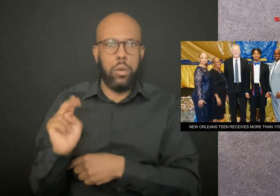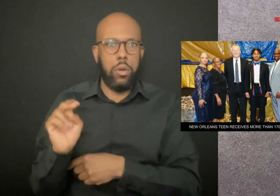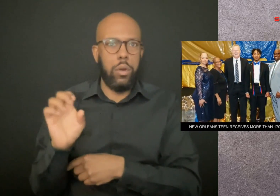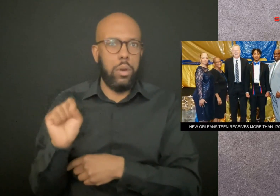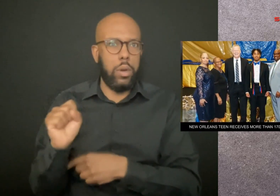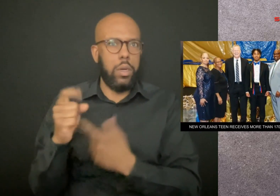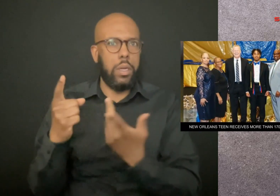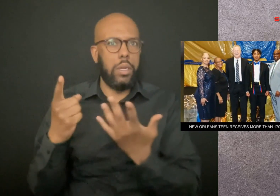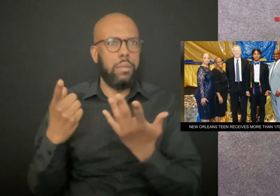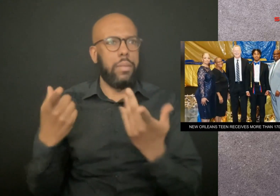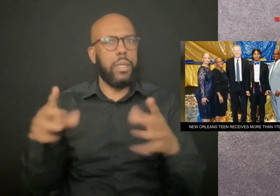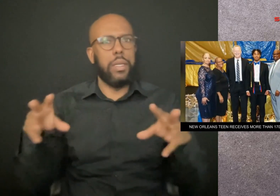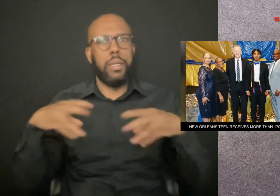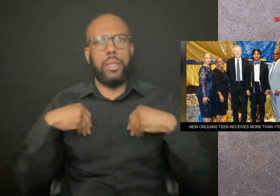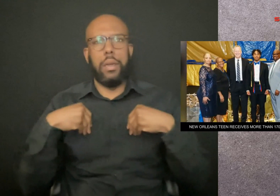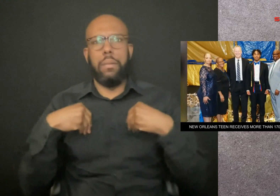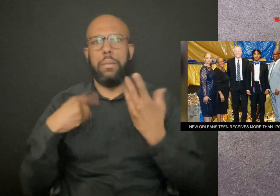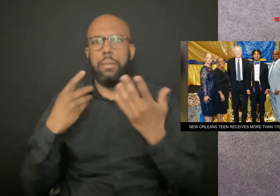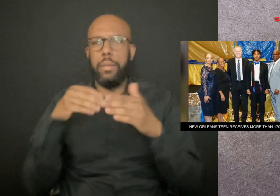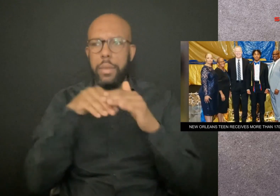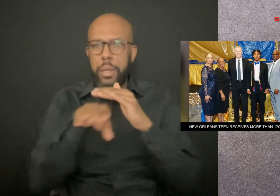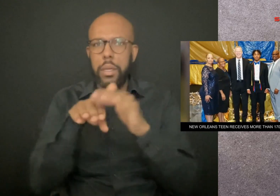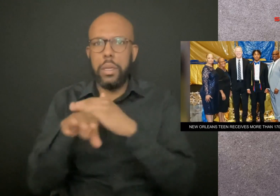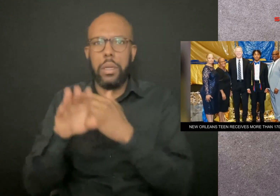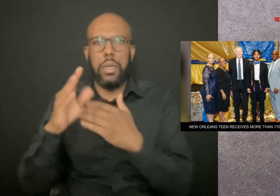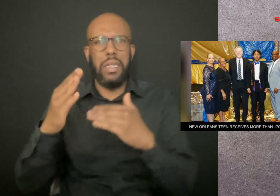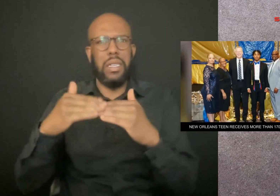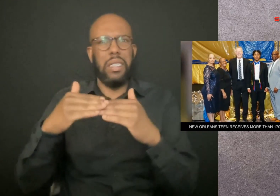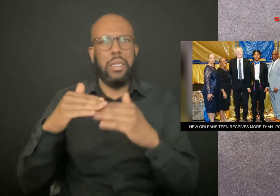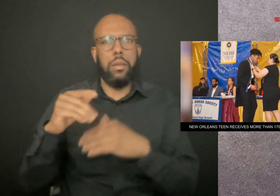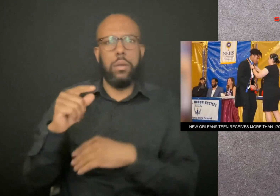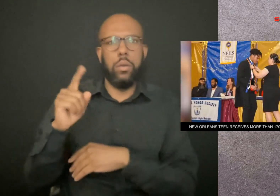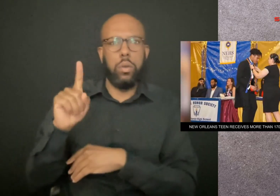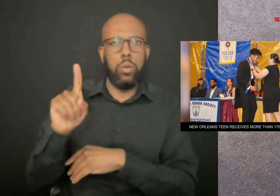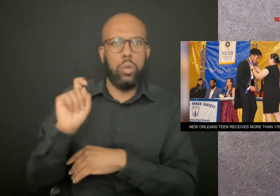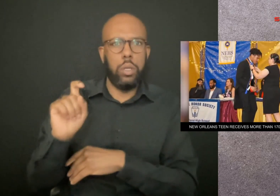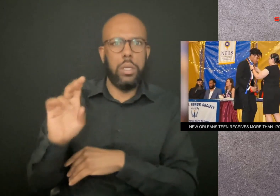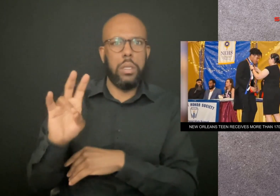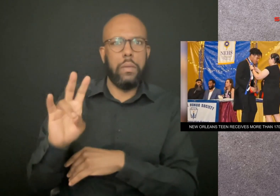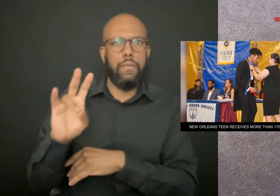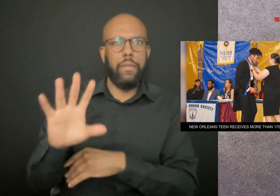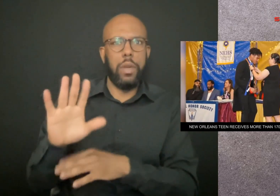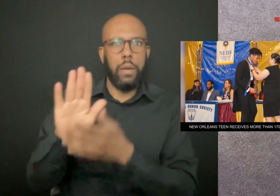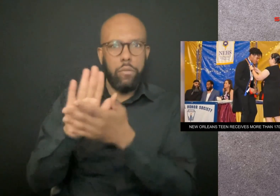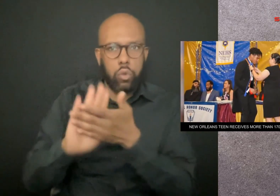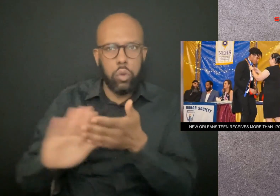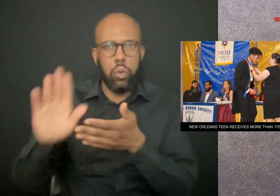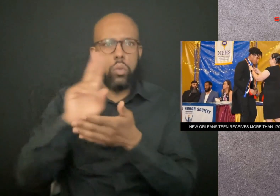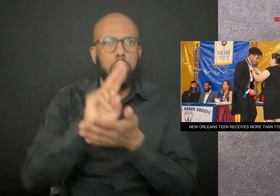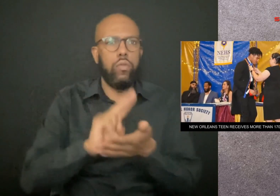So far Barnes has been accepted into 175 colleges and